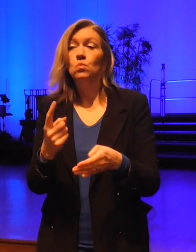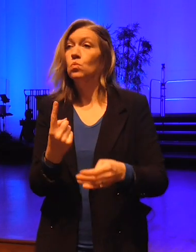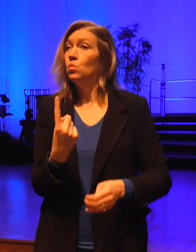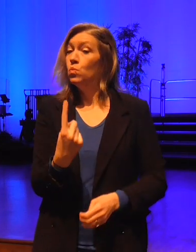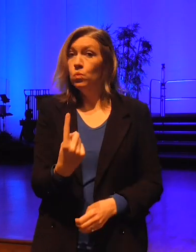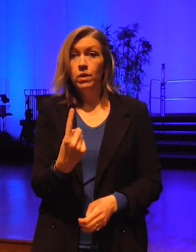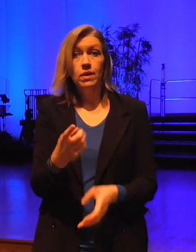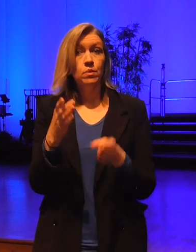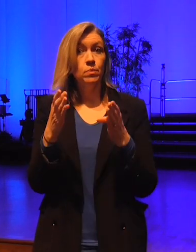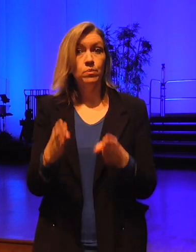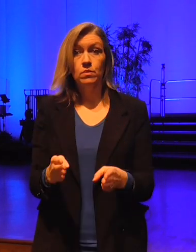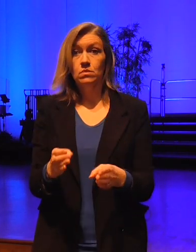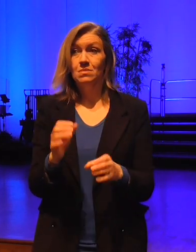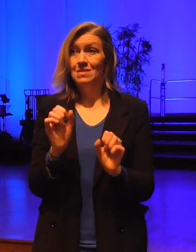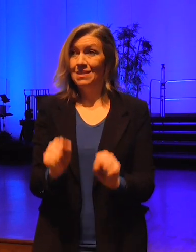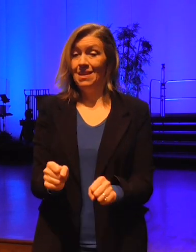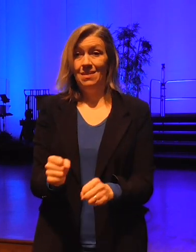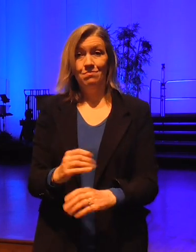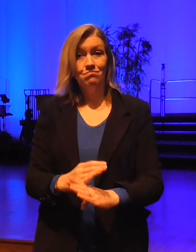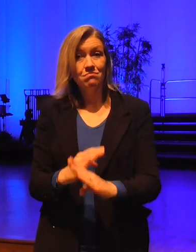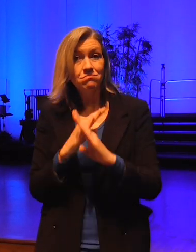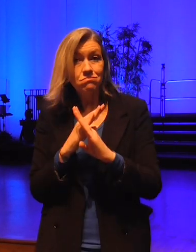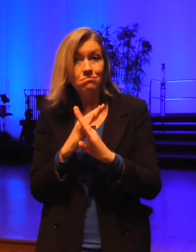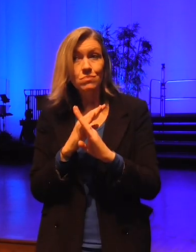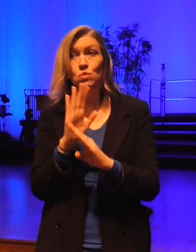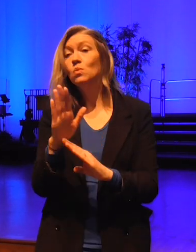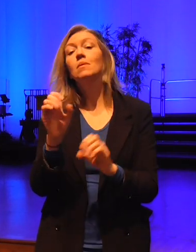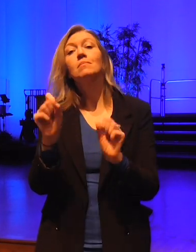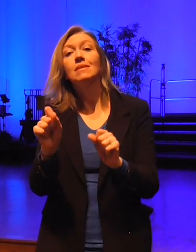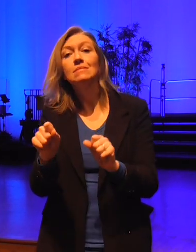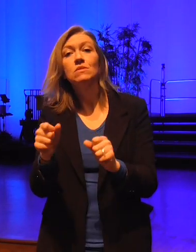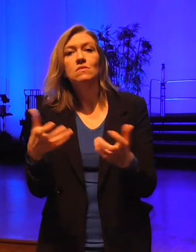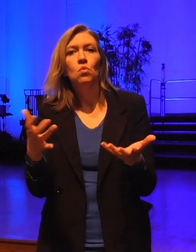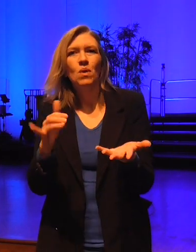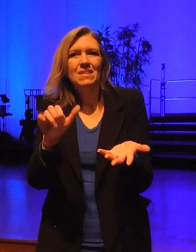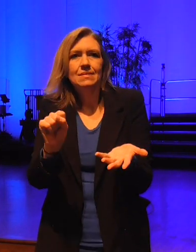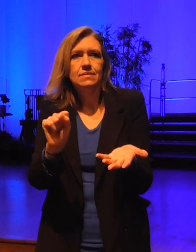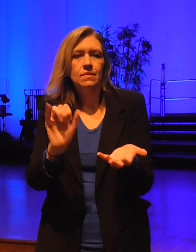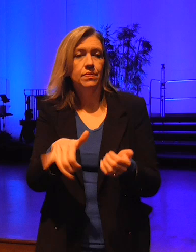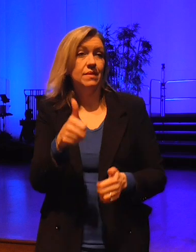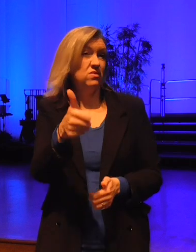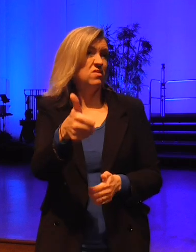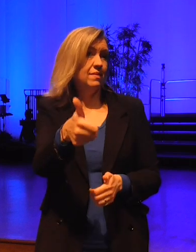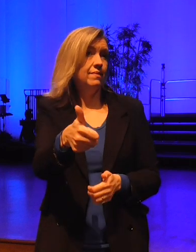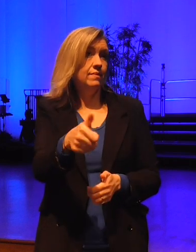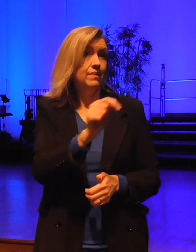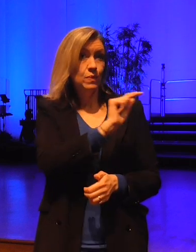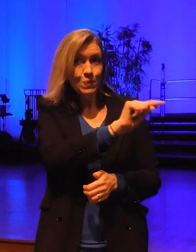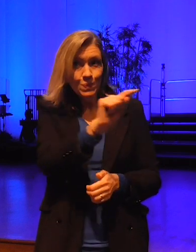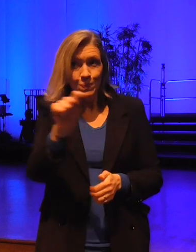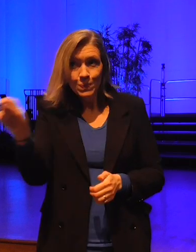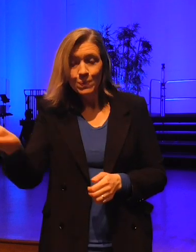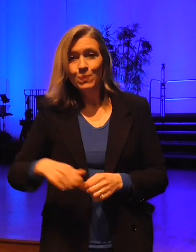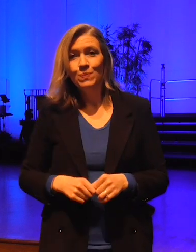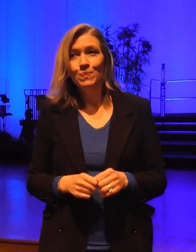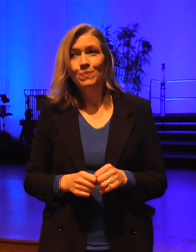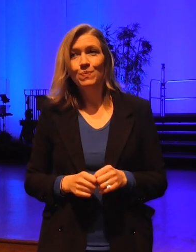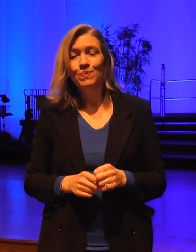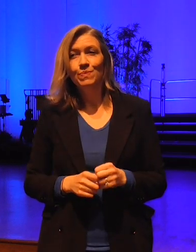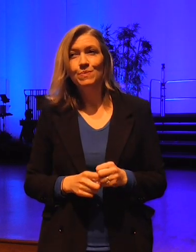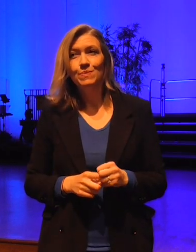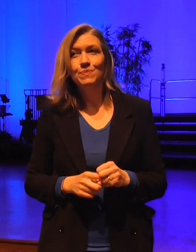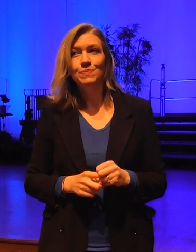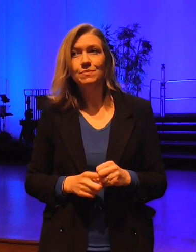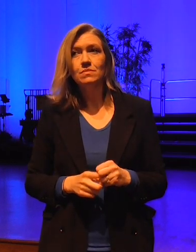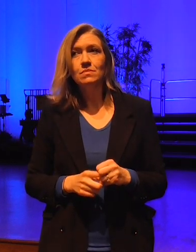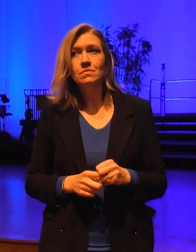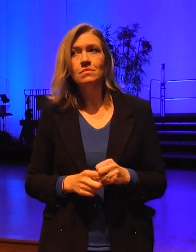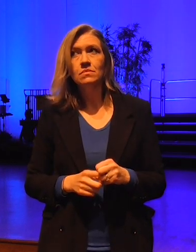can keep you from the possibilities of what is and that is yourself now applying Common Sense